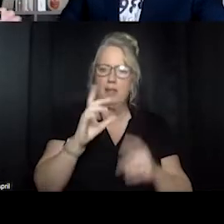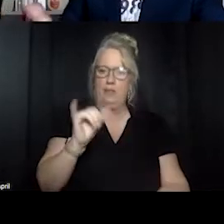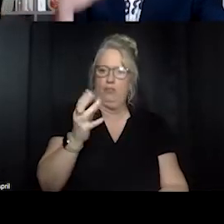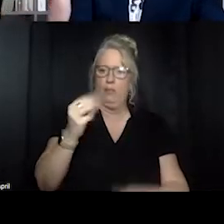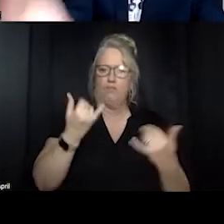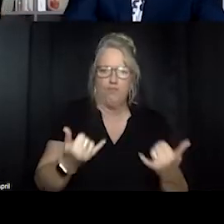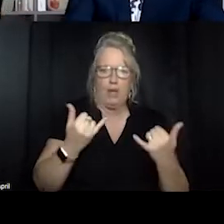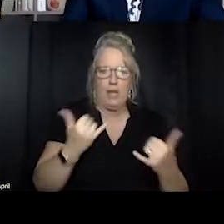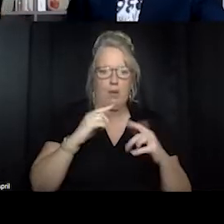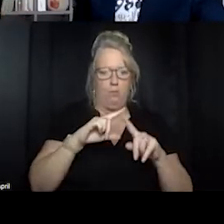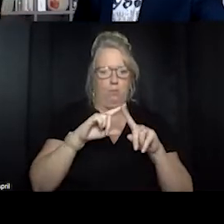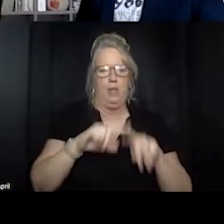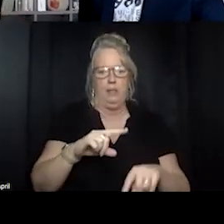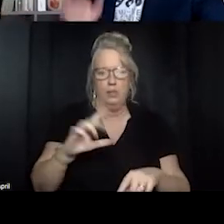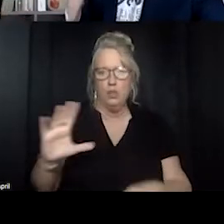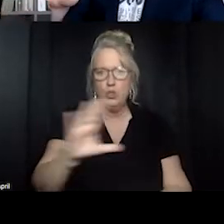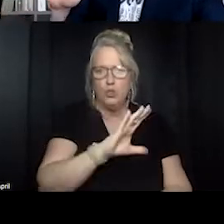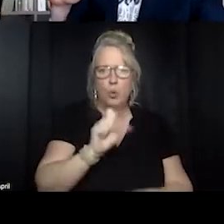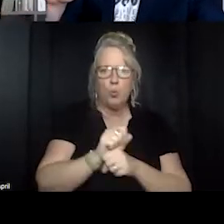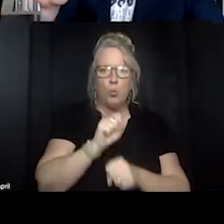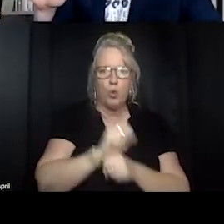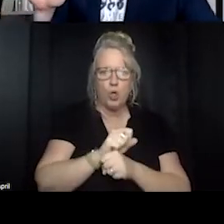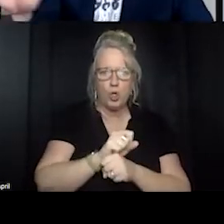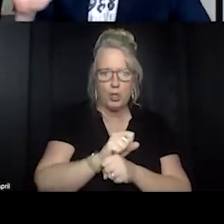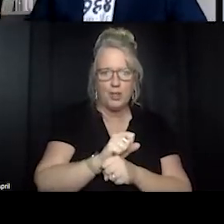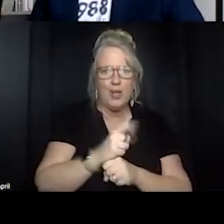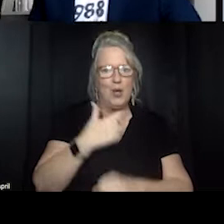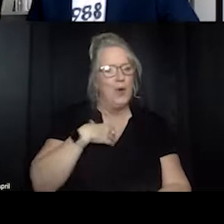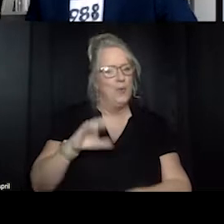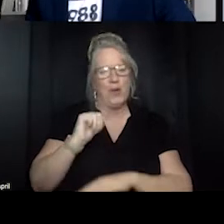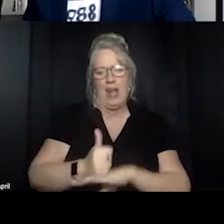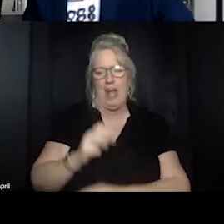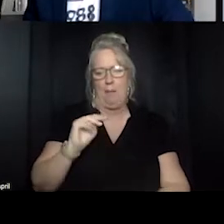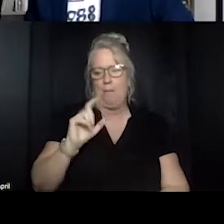BASED UPON, YOUR WORK IS THAT WE ARE, AT MILE ONE. MILE ONE. WHERE THE JOURNEY TO